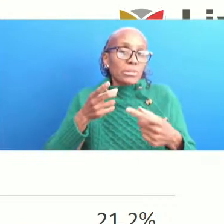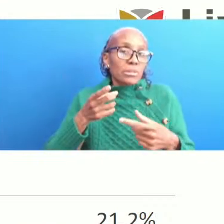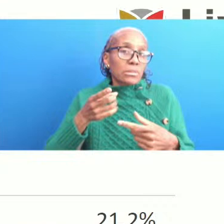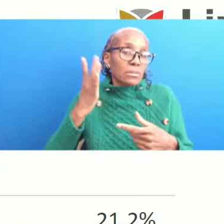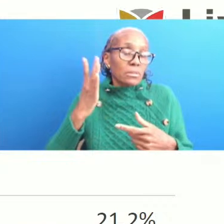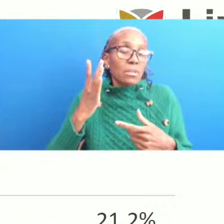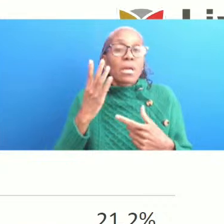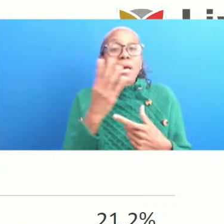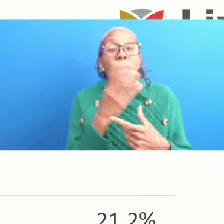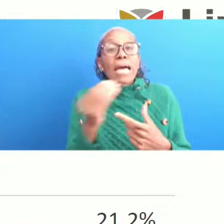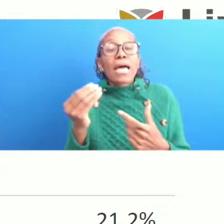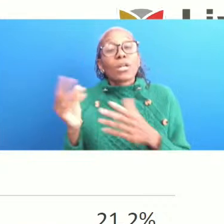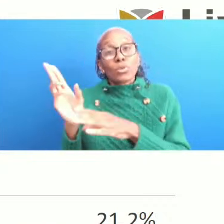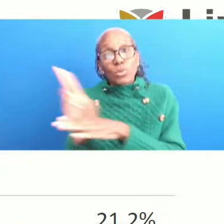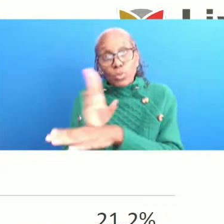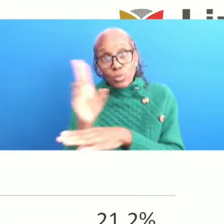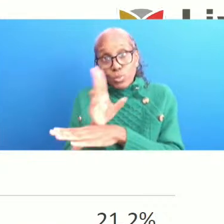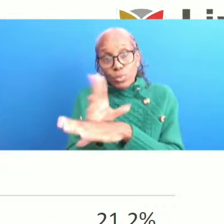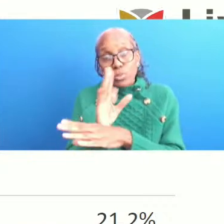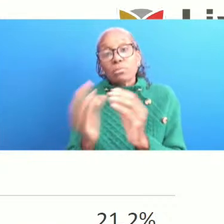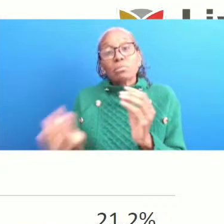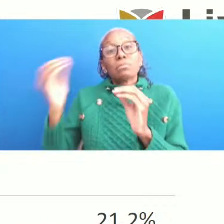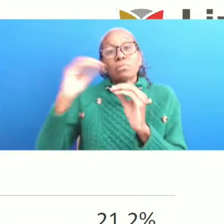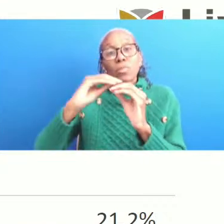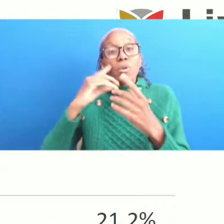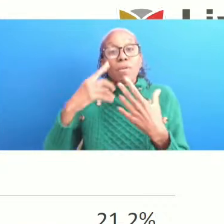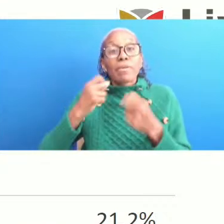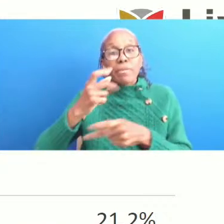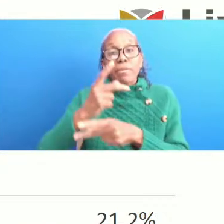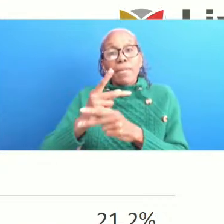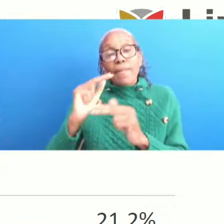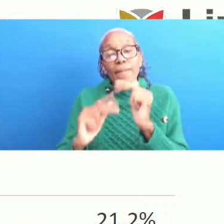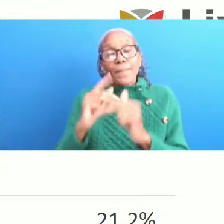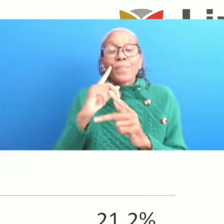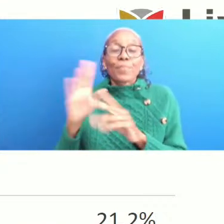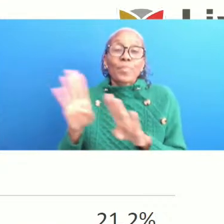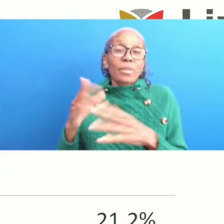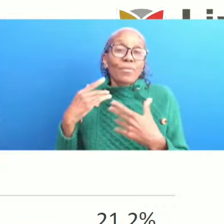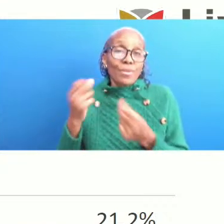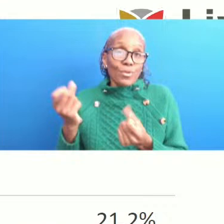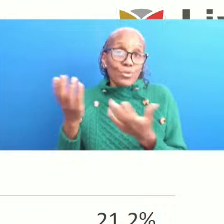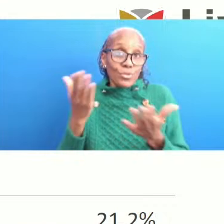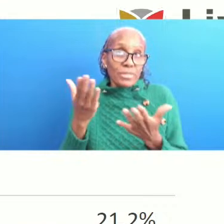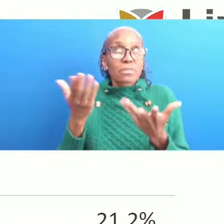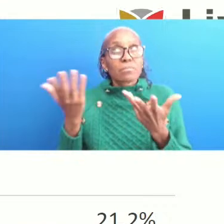MENTAL DISTRESS AS WELL AS